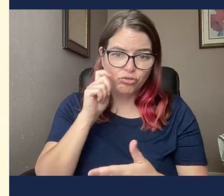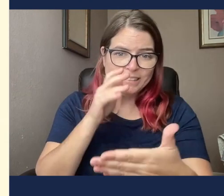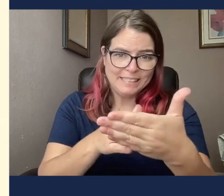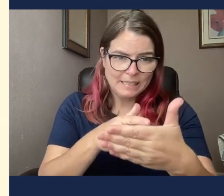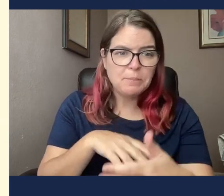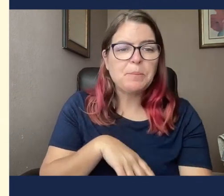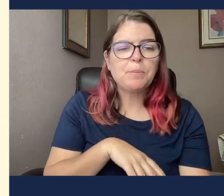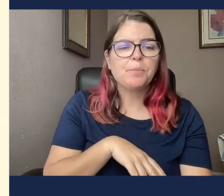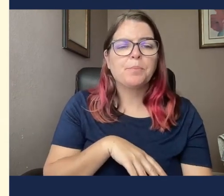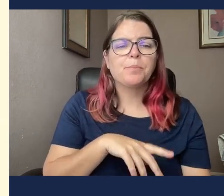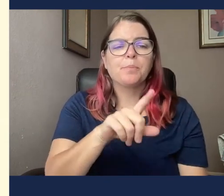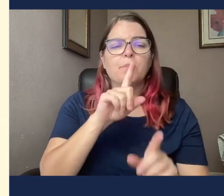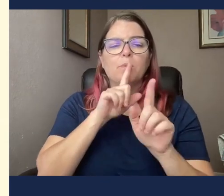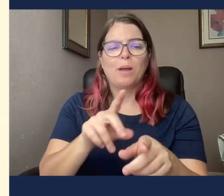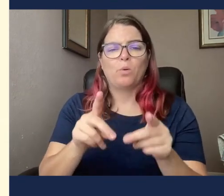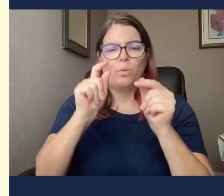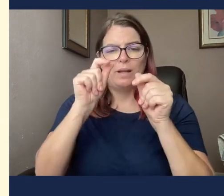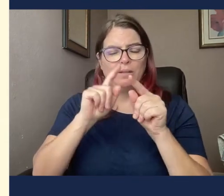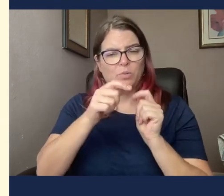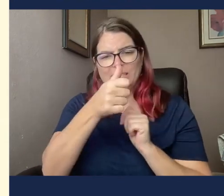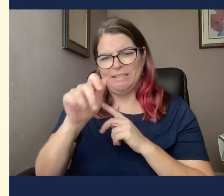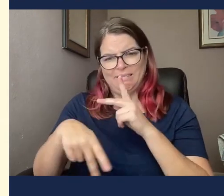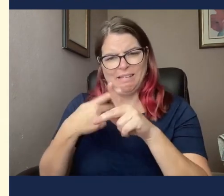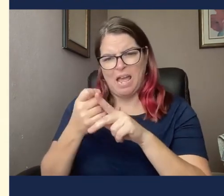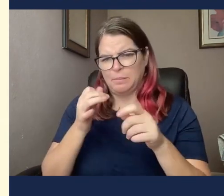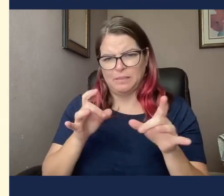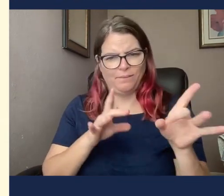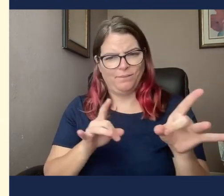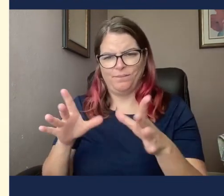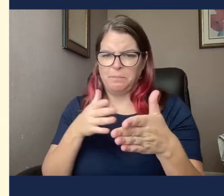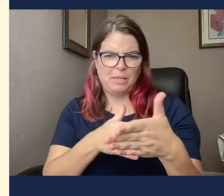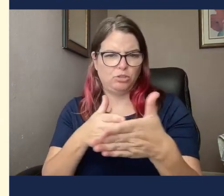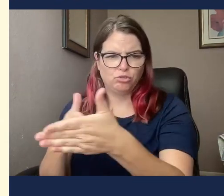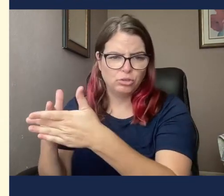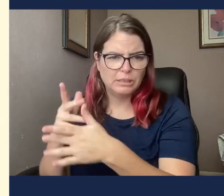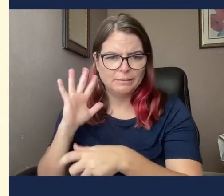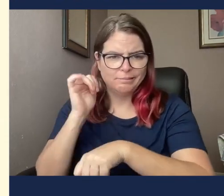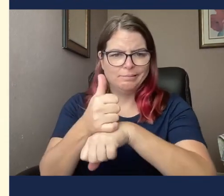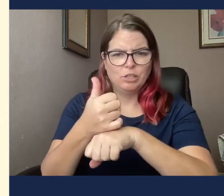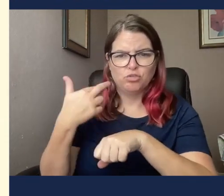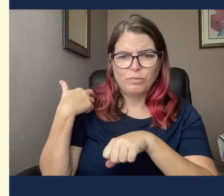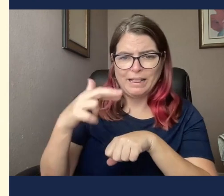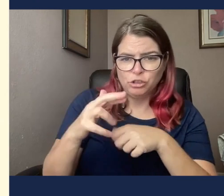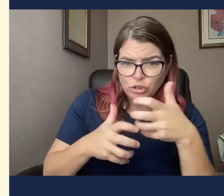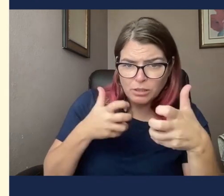one or two of these slides. Unusual recommendations. I think it's important to begin by